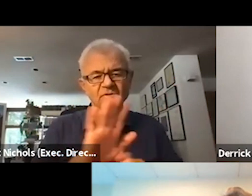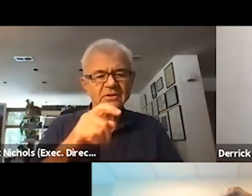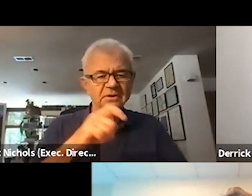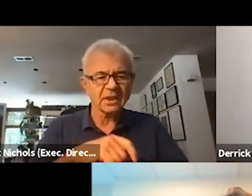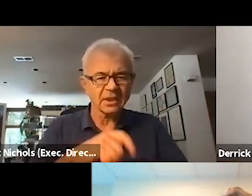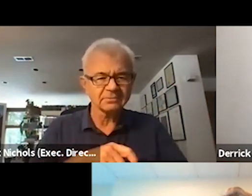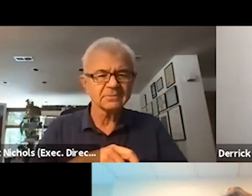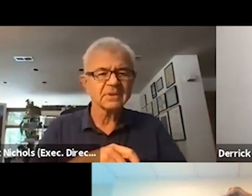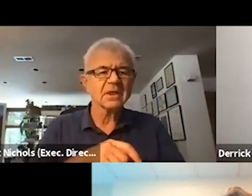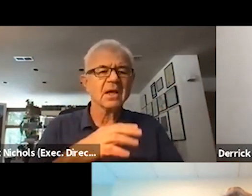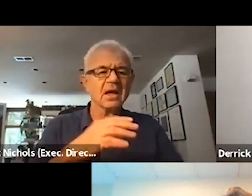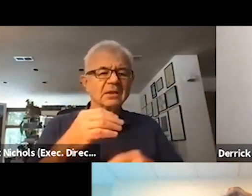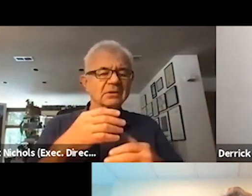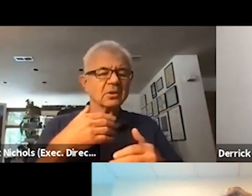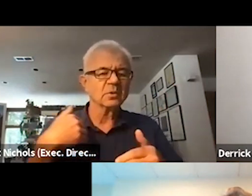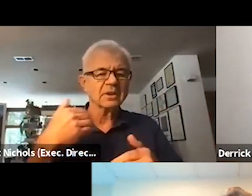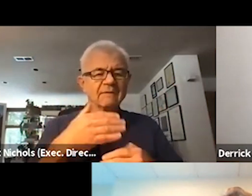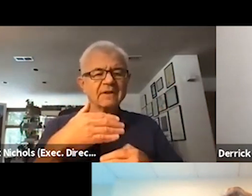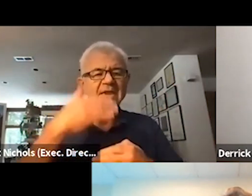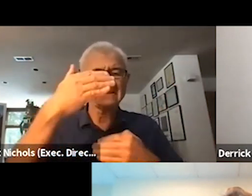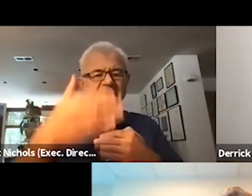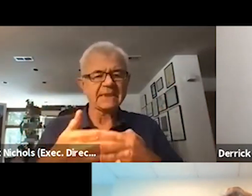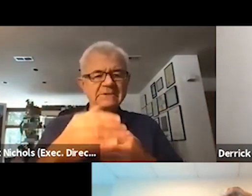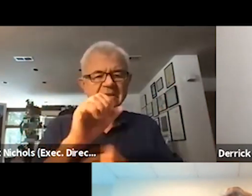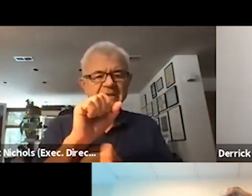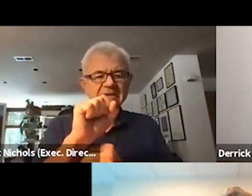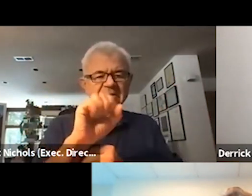We very much appreciate you taking the time.